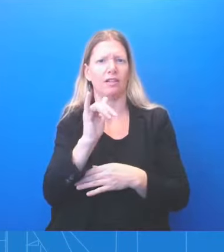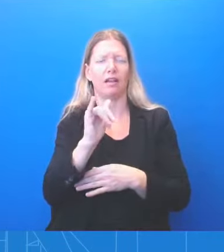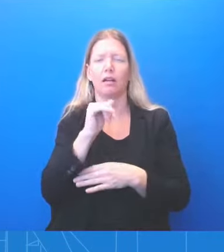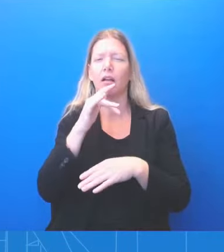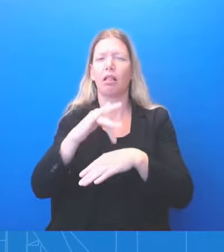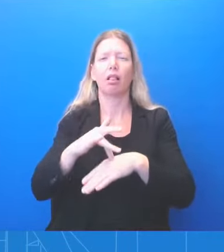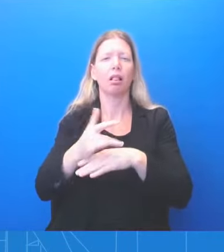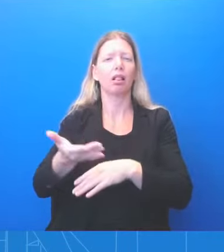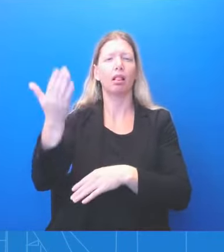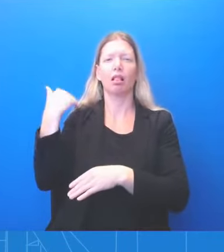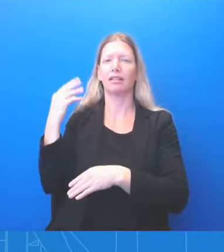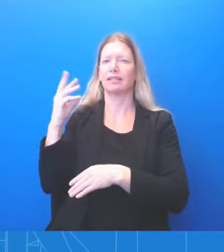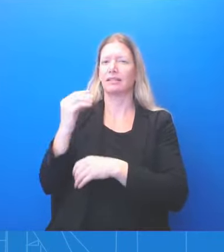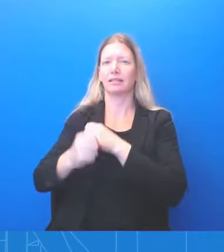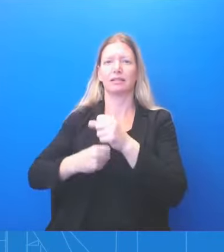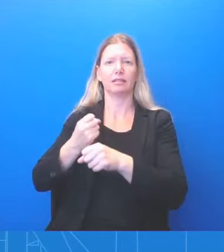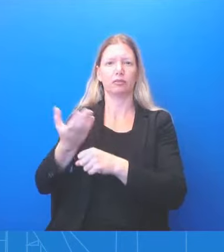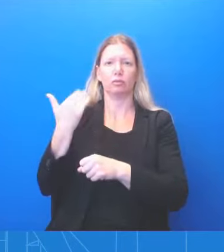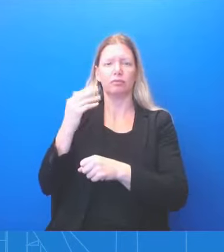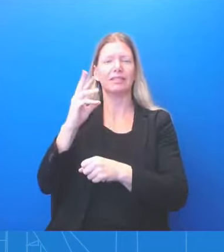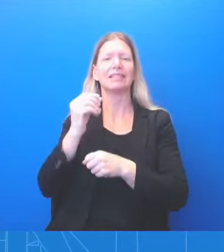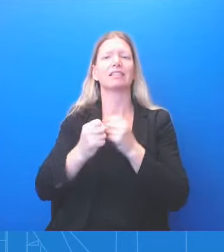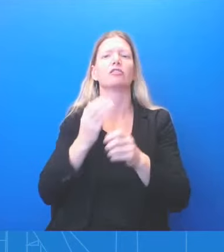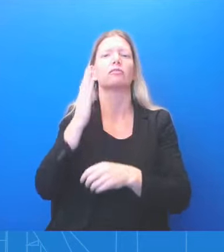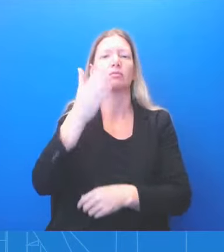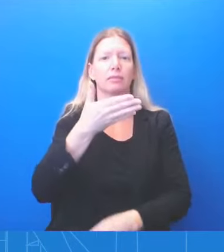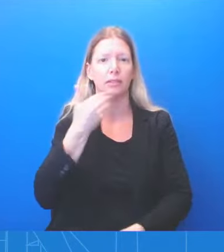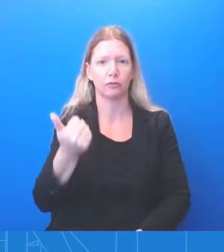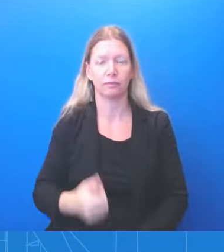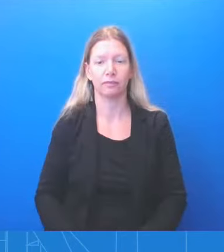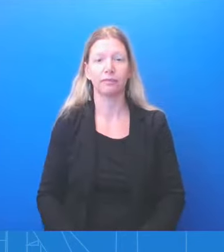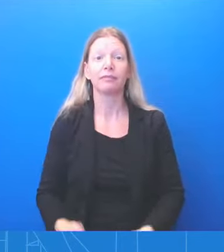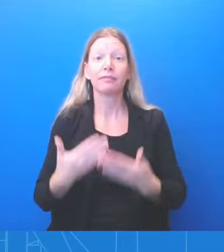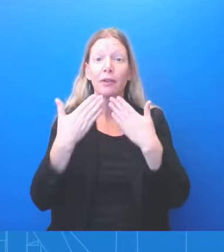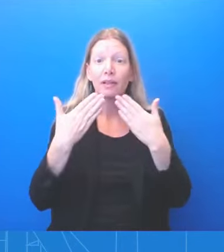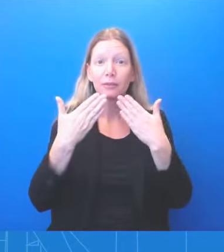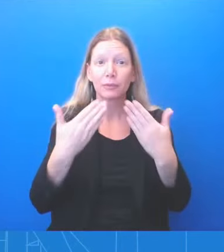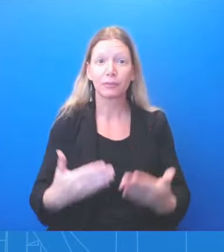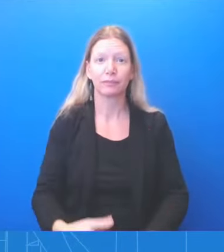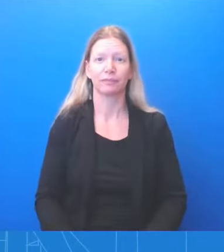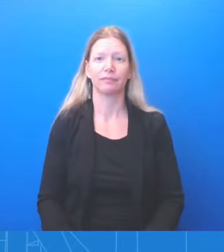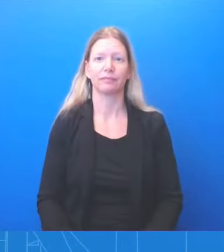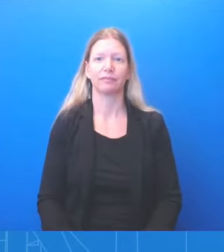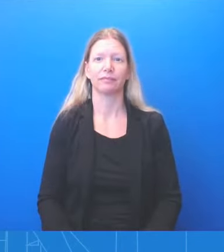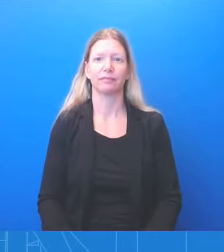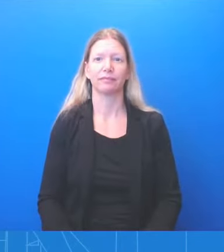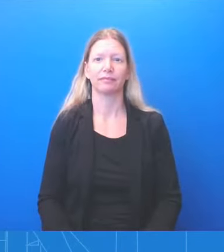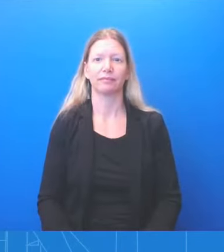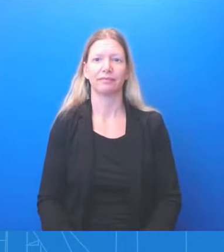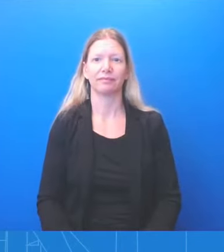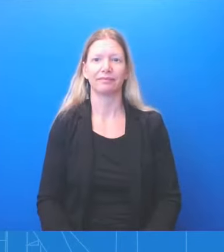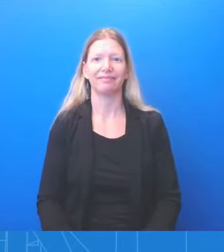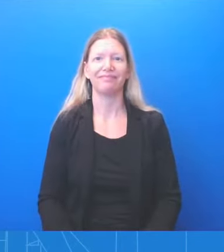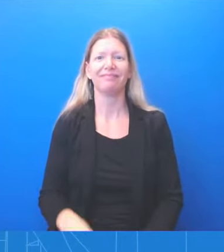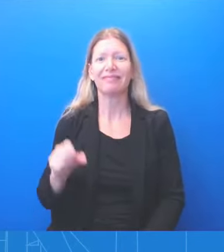Director Benjamin: I don't know about that. We'll see. The Press: Please do come back. Ms. Jean-Pierre: Please do come back. Thank you, Mayor. Please do come back. The Press: Sooner than 60 years? Let's do that.